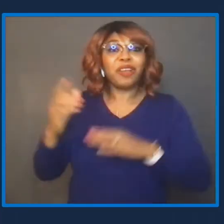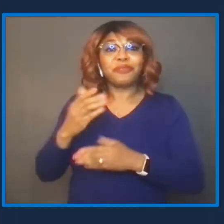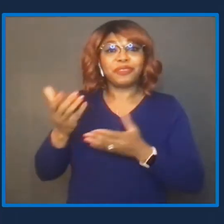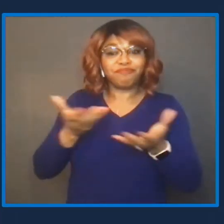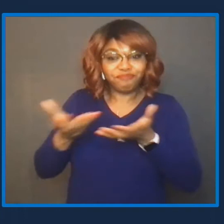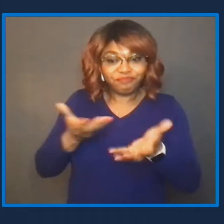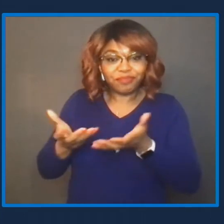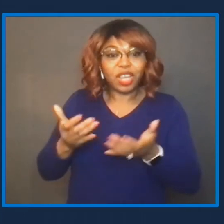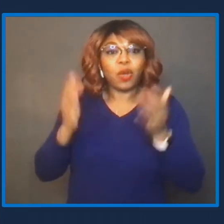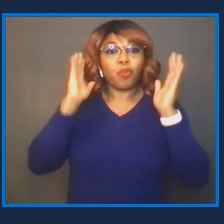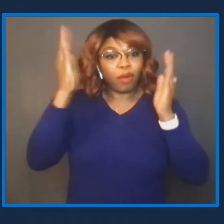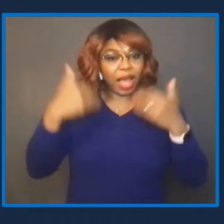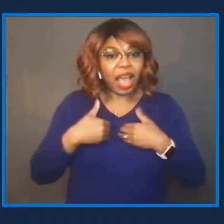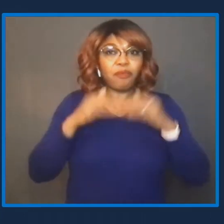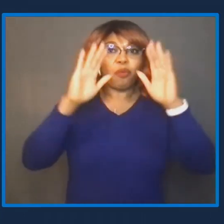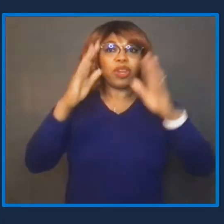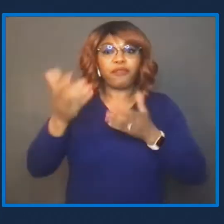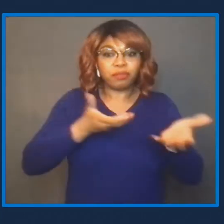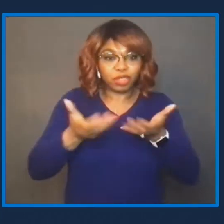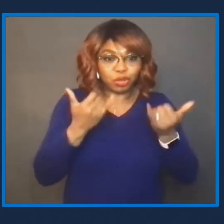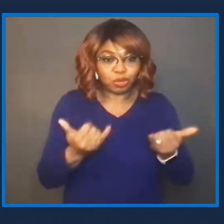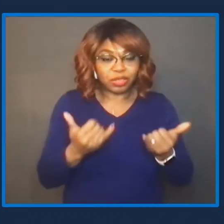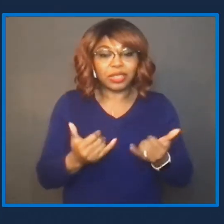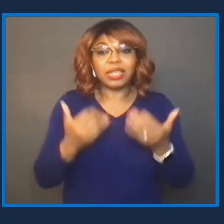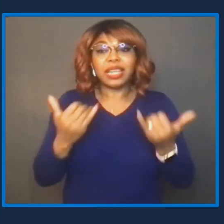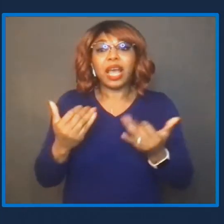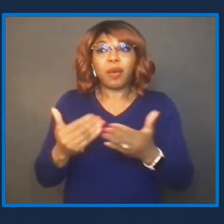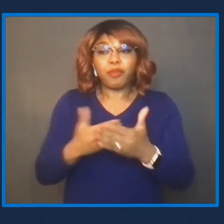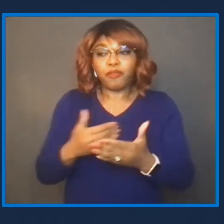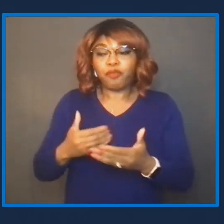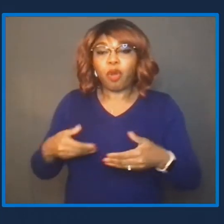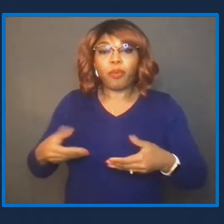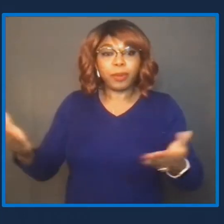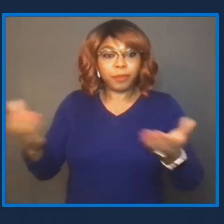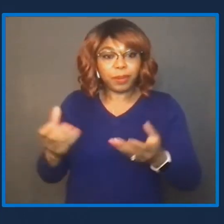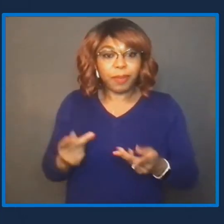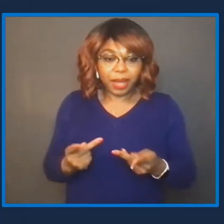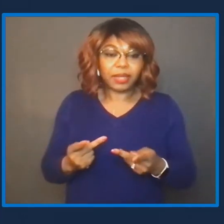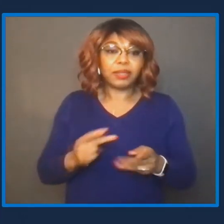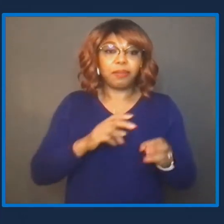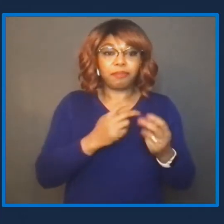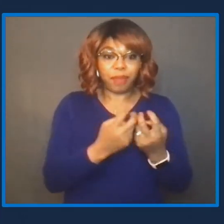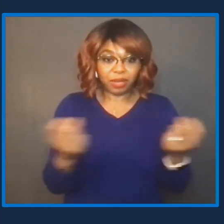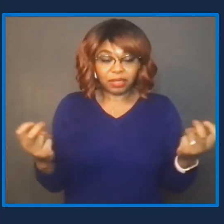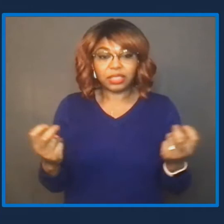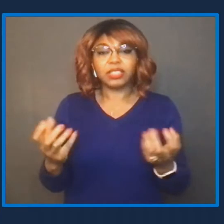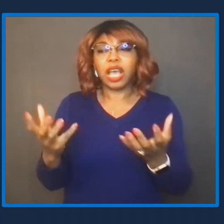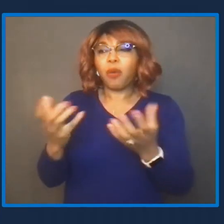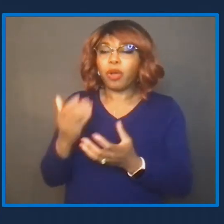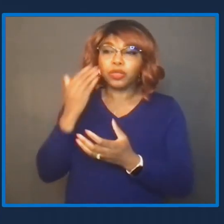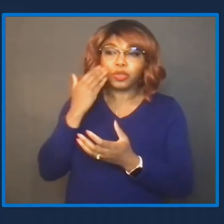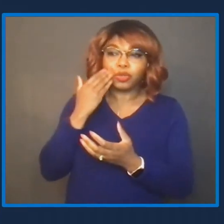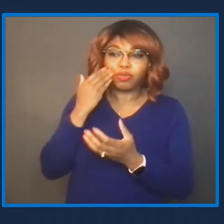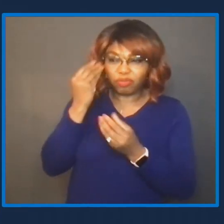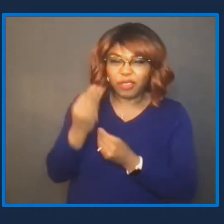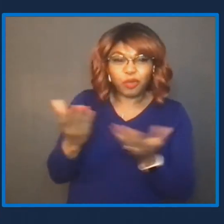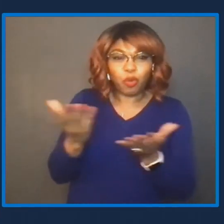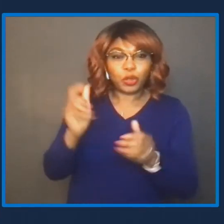but before we bring back our panelists, I want to let you know what you can't see right now. What's going on behind the scenes.